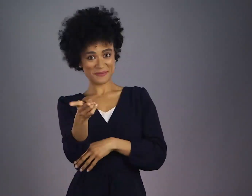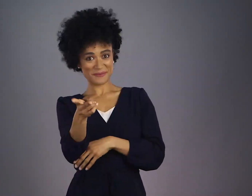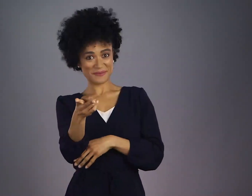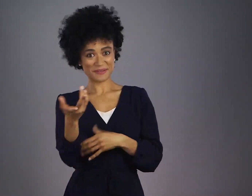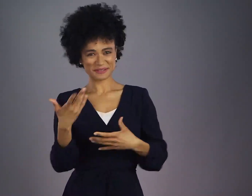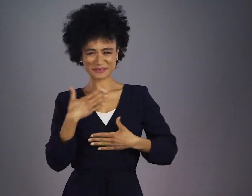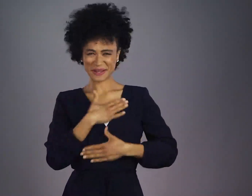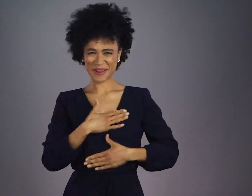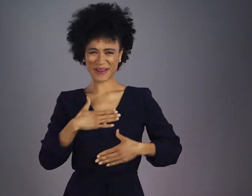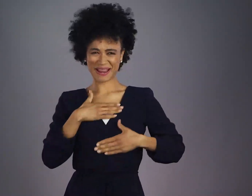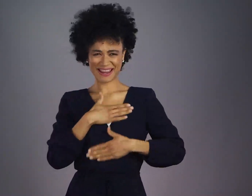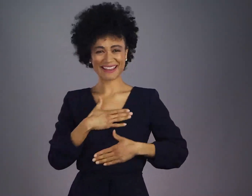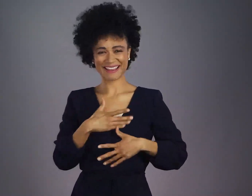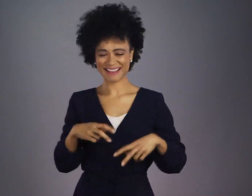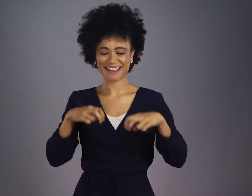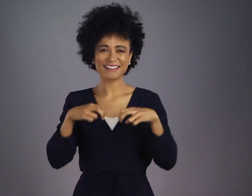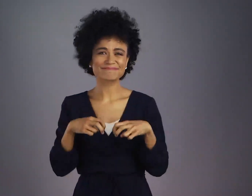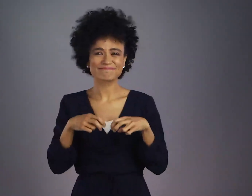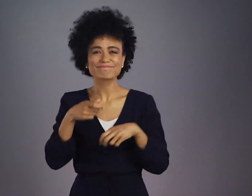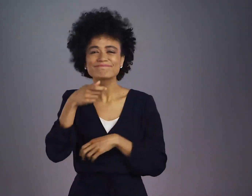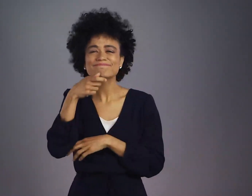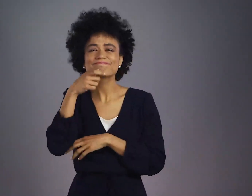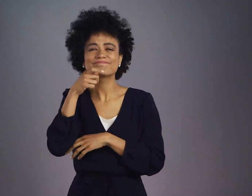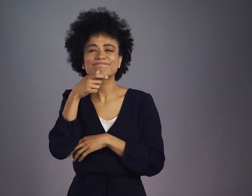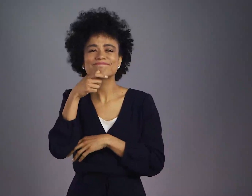Perhaps you enjoy drinking with him yourself when he doesn't go too far.